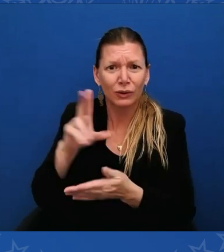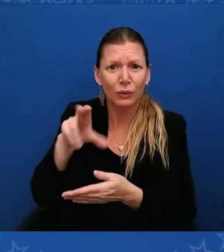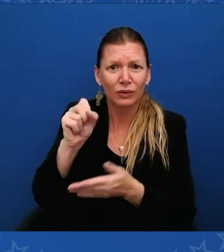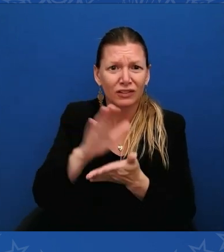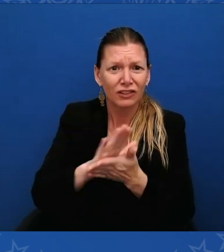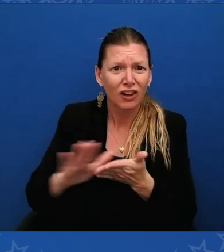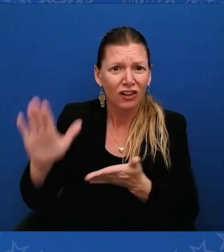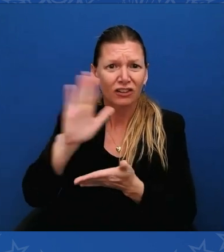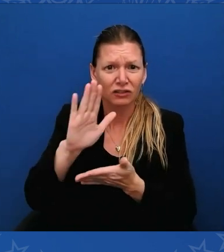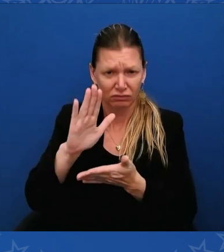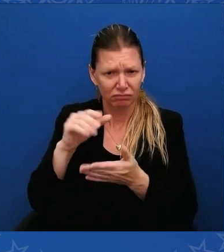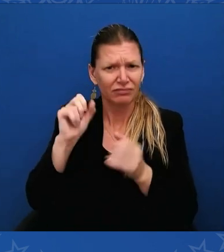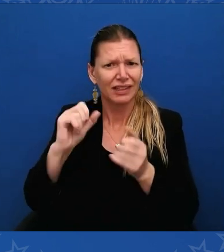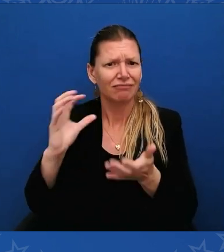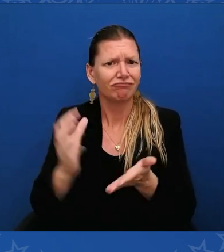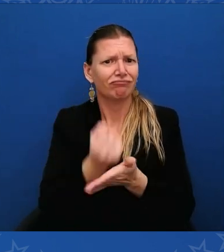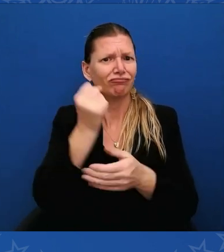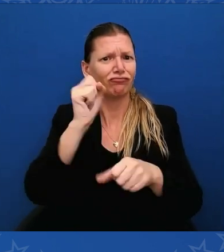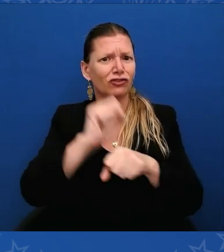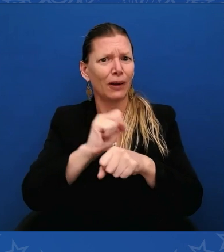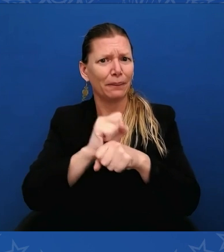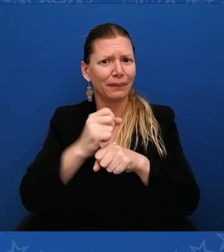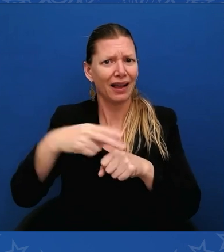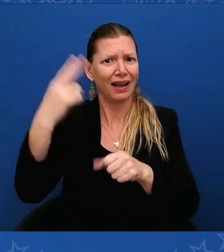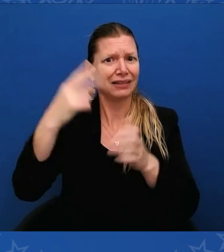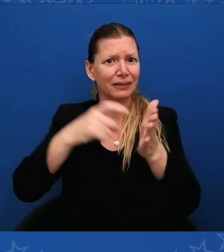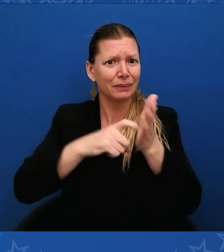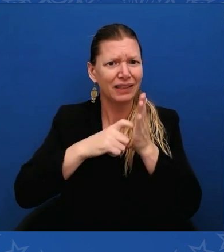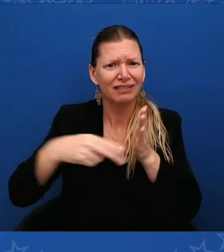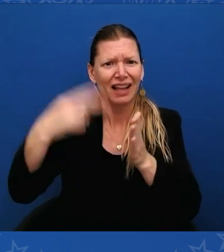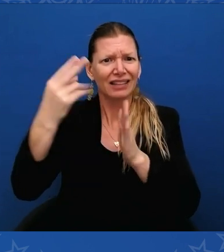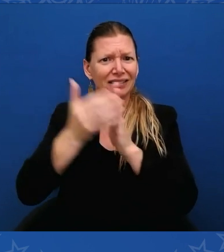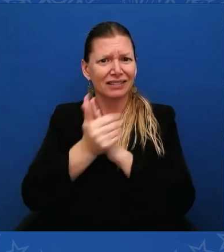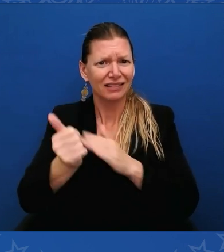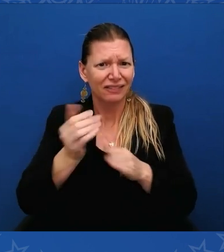My administration is also expanding access to legal representation and resources